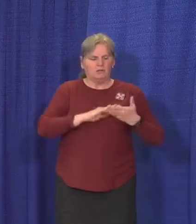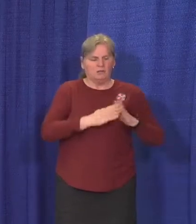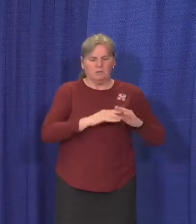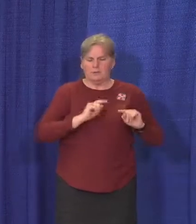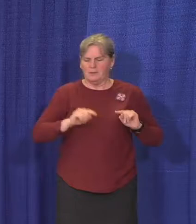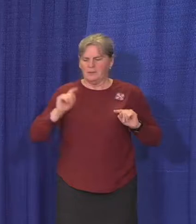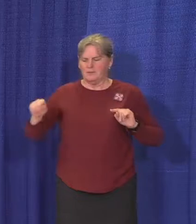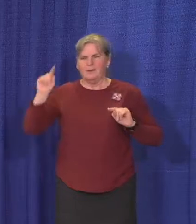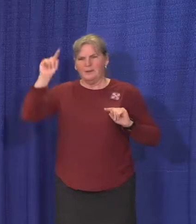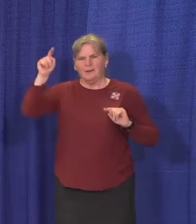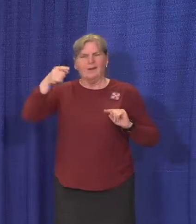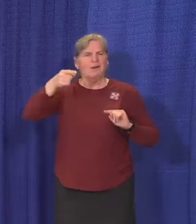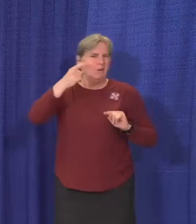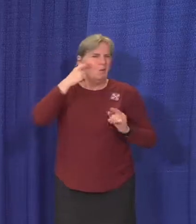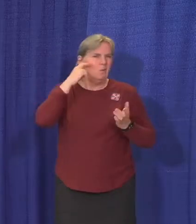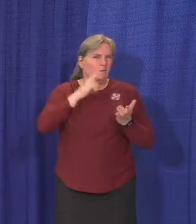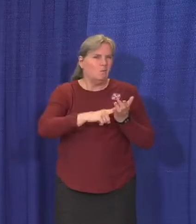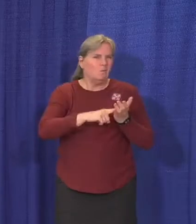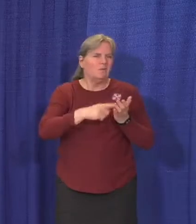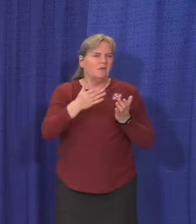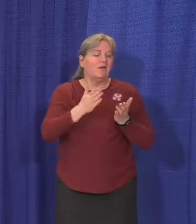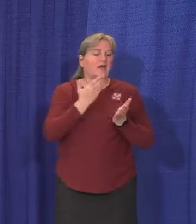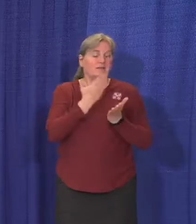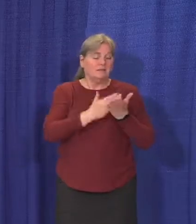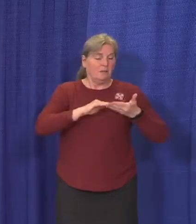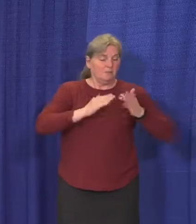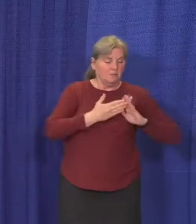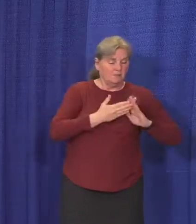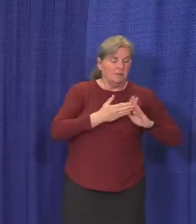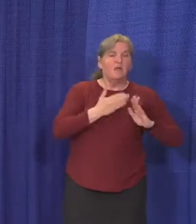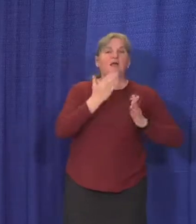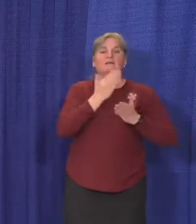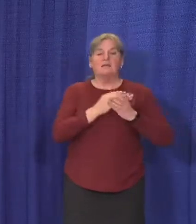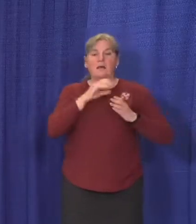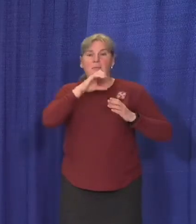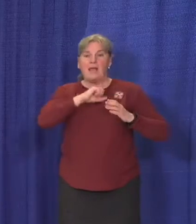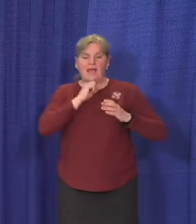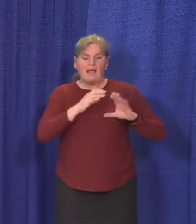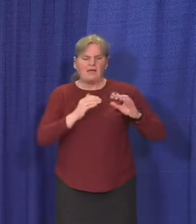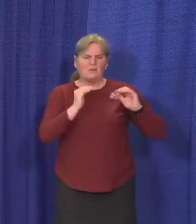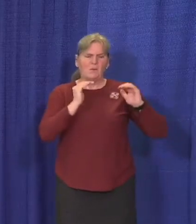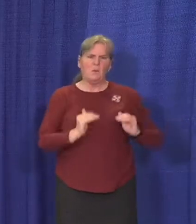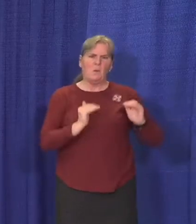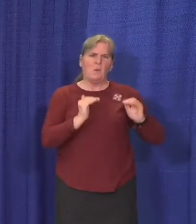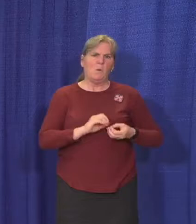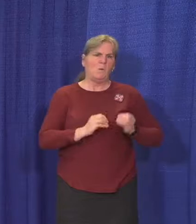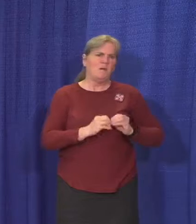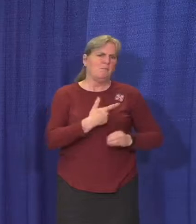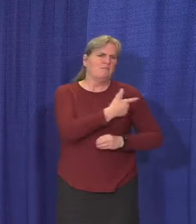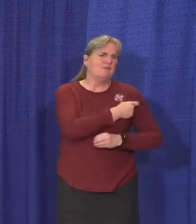numbers by community. We recognize there are some with